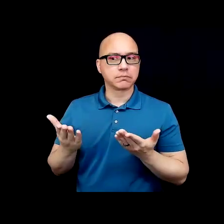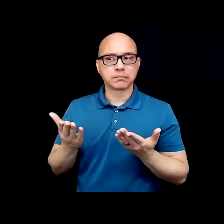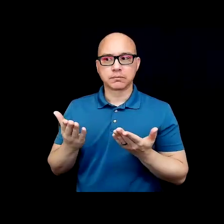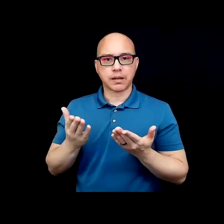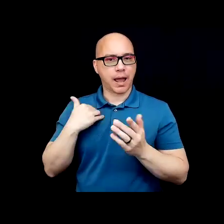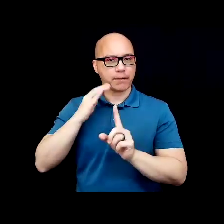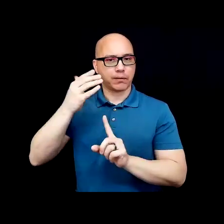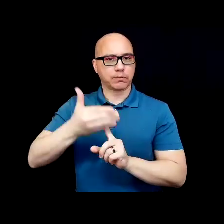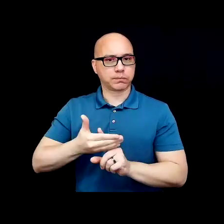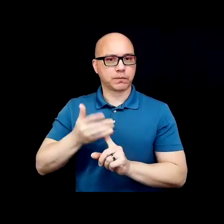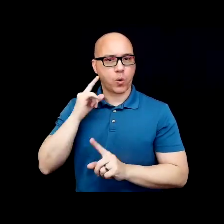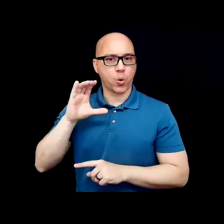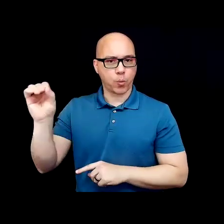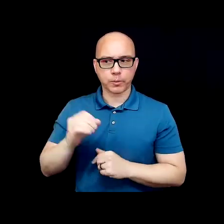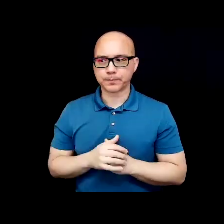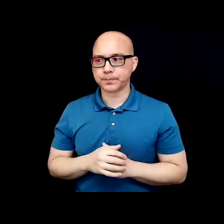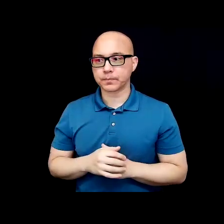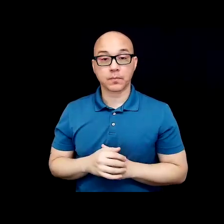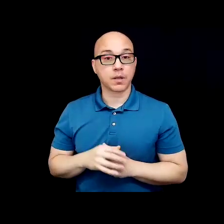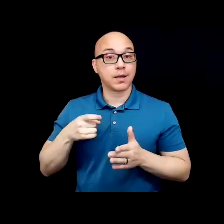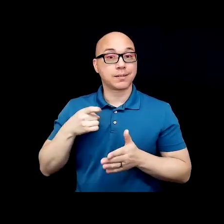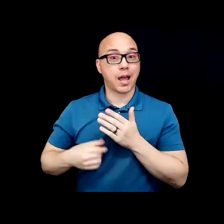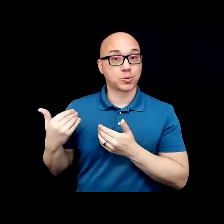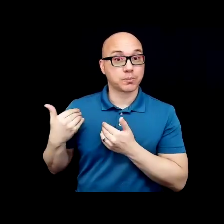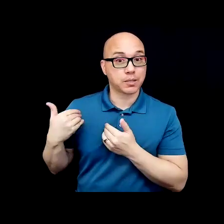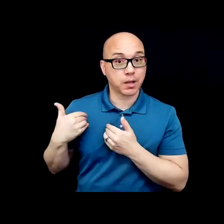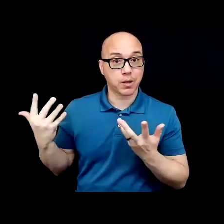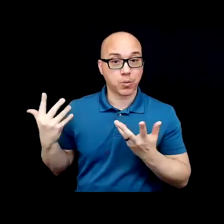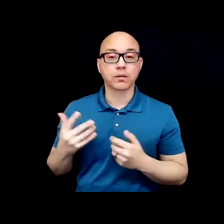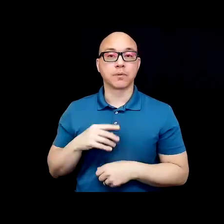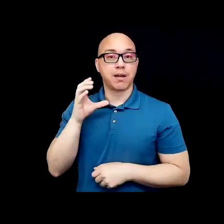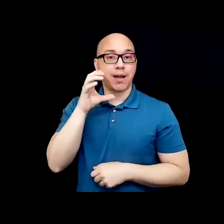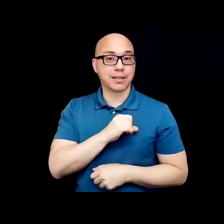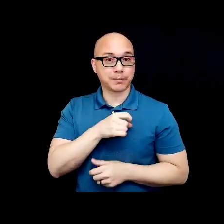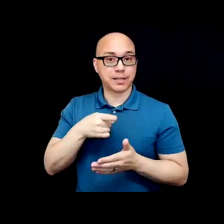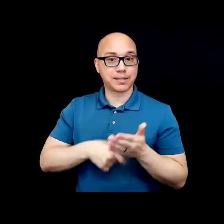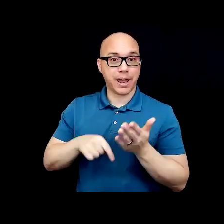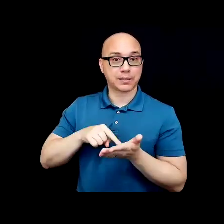The tax responsibilities include Estimated Tax Payments and Self-Employment Tax,